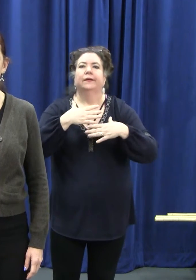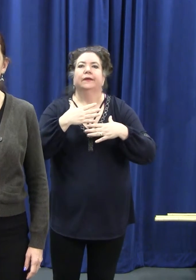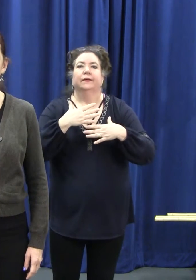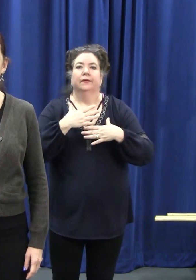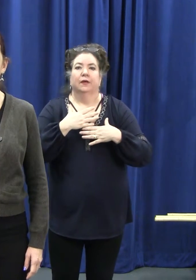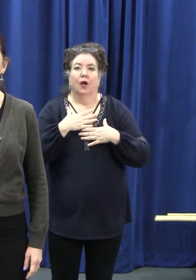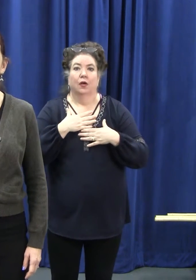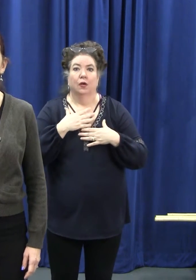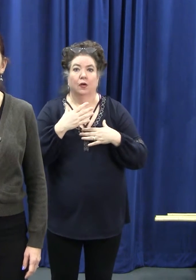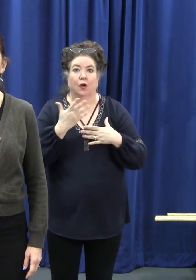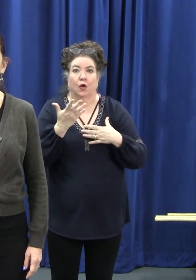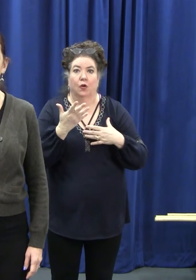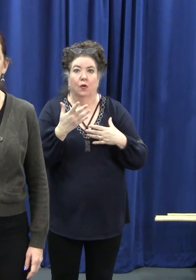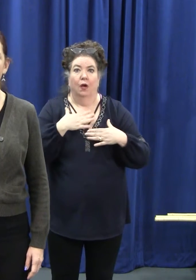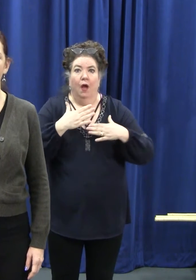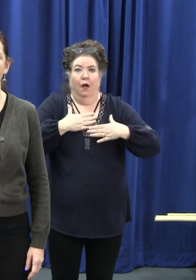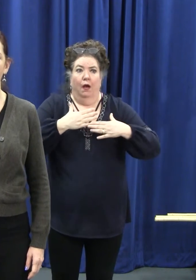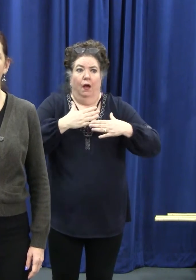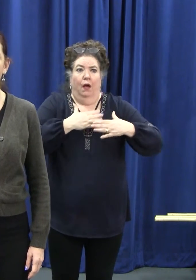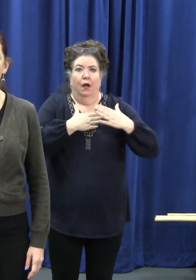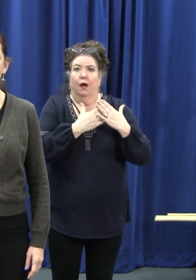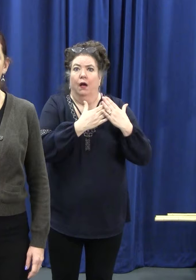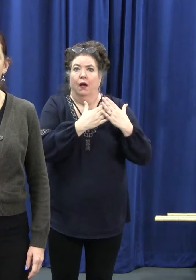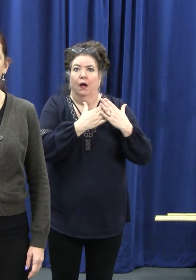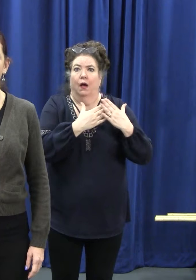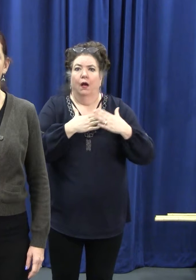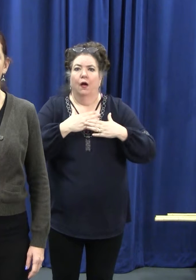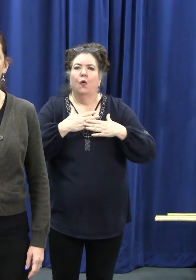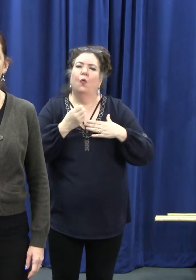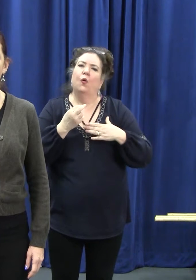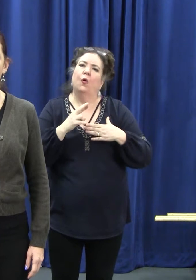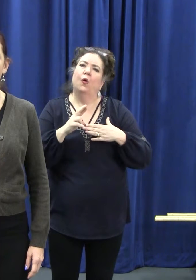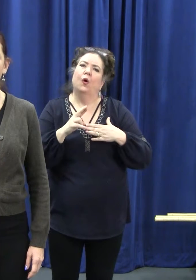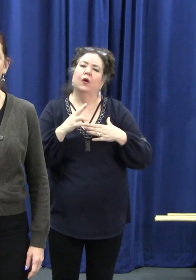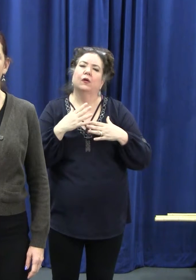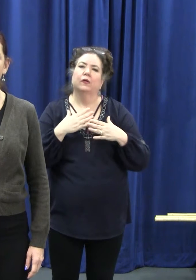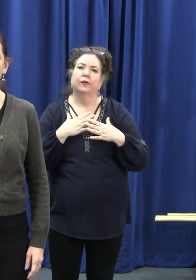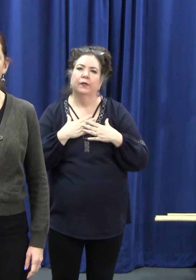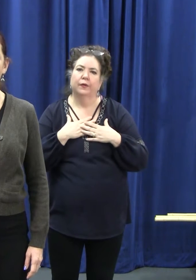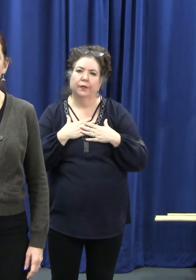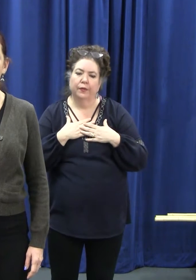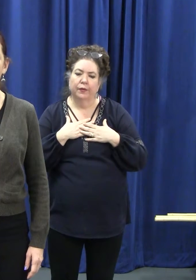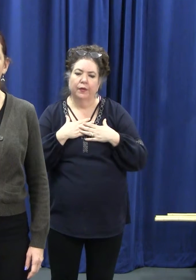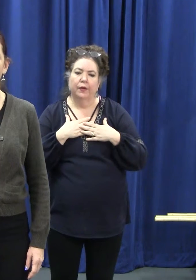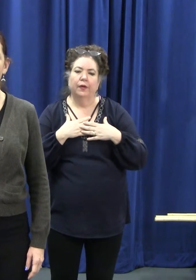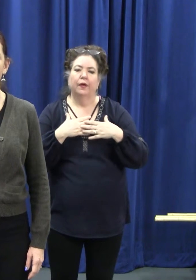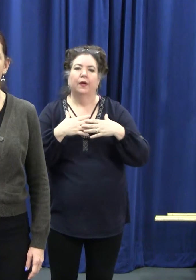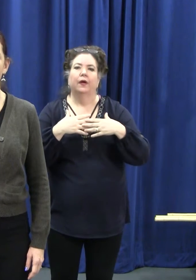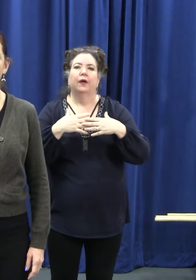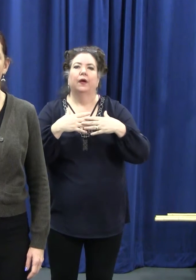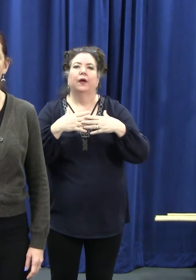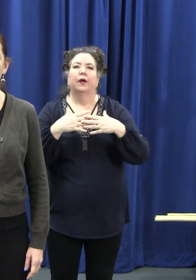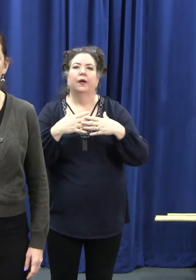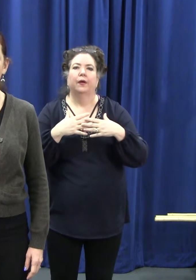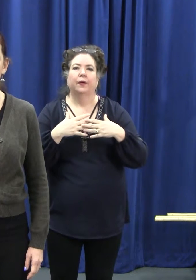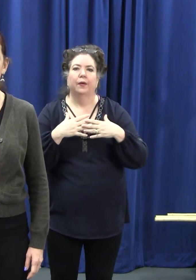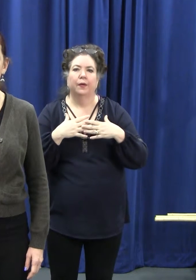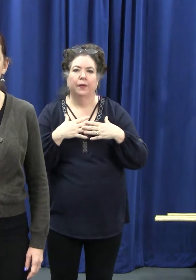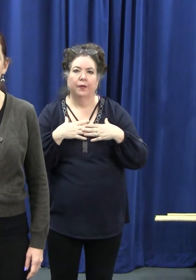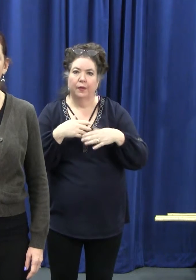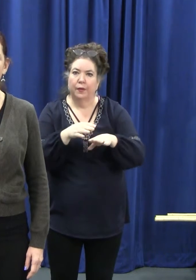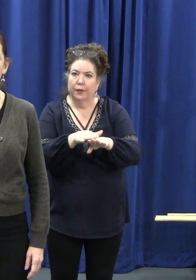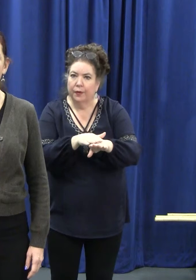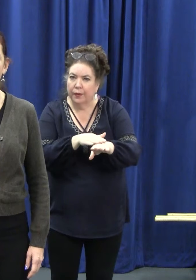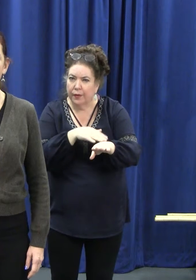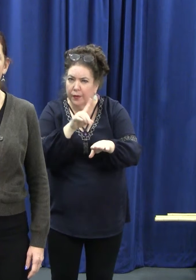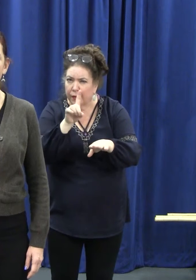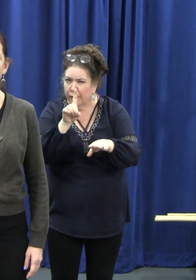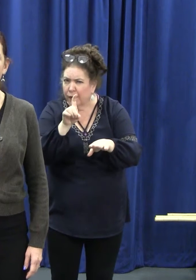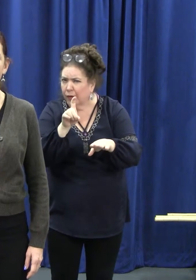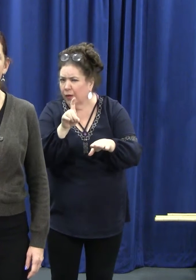Is your breath happening quickly? are you nice and relaxed? and your breath is slow?